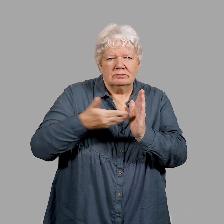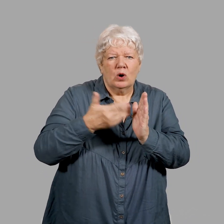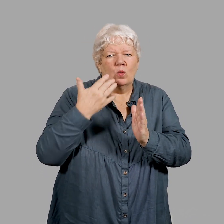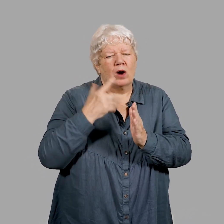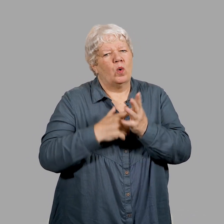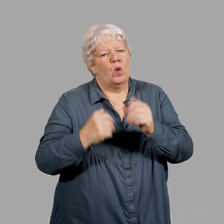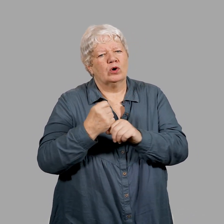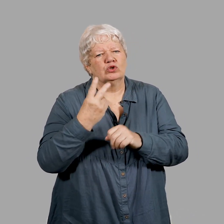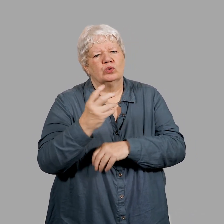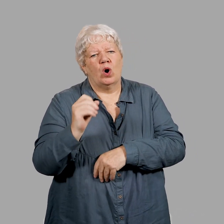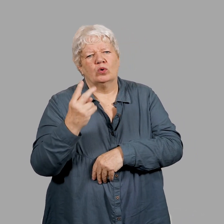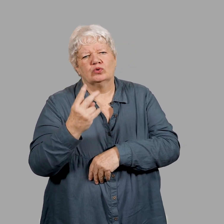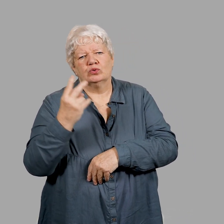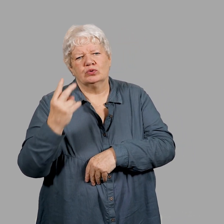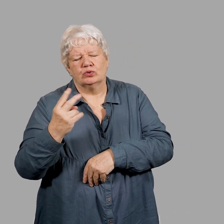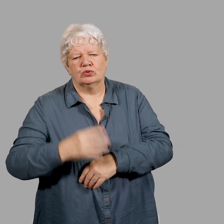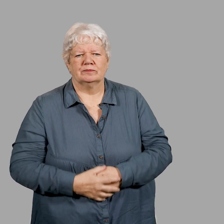in August 2022.